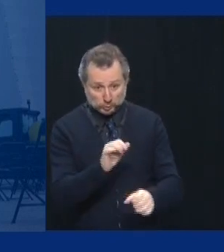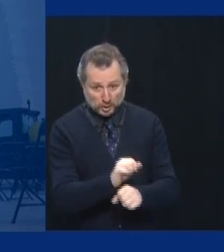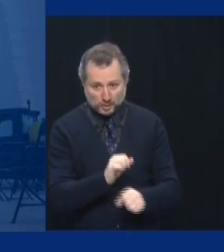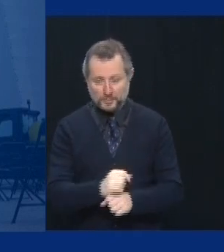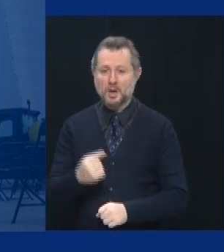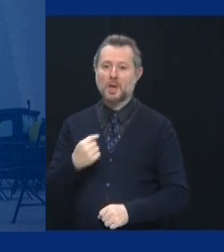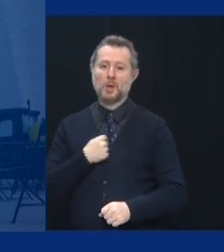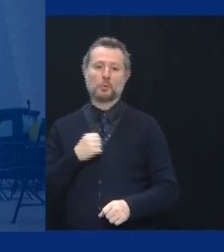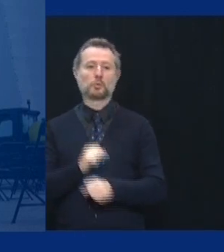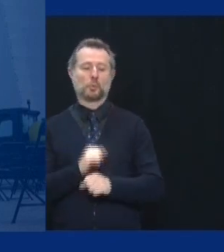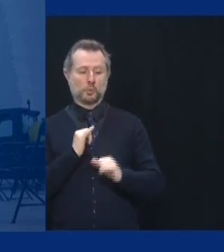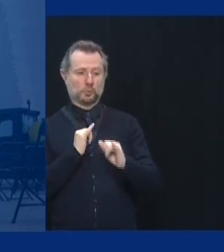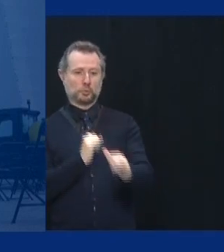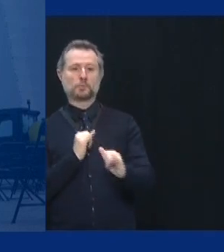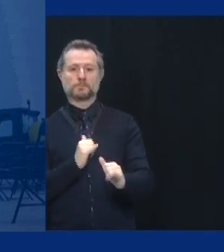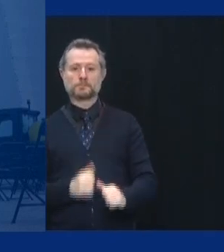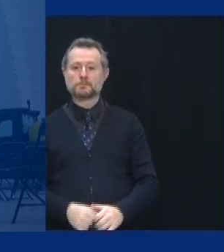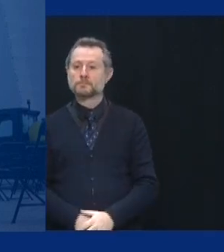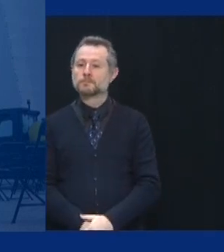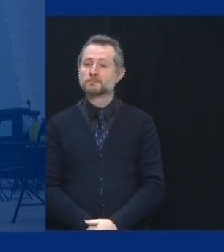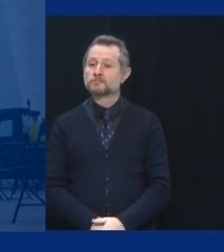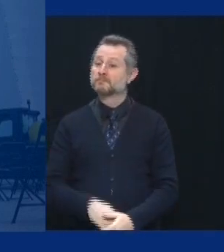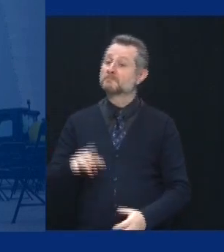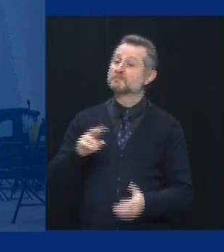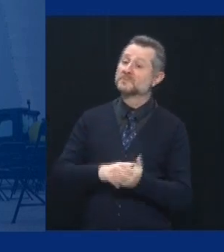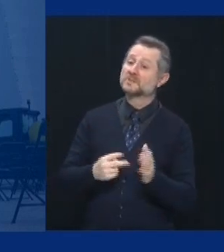I DON'T LIKE TO ASK ANYONE TO DO ANYTHING THAT I'M NOT WILLING TO DO.